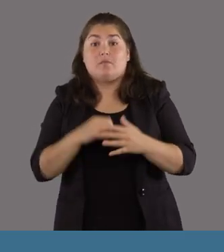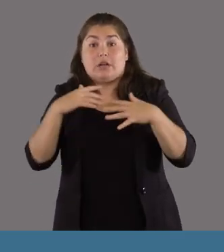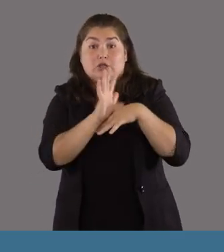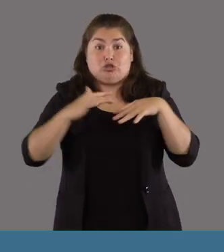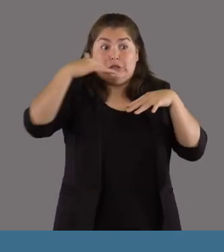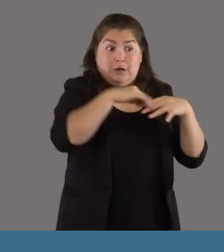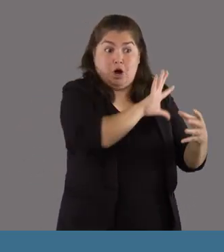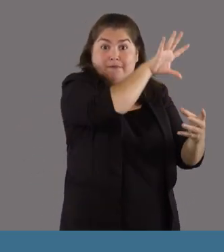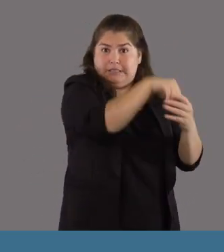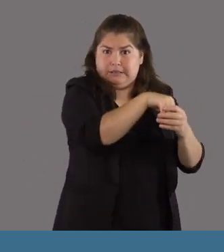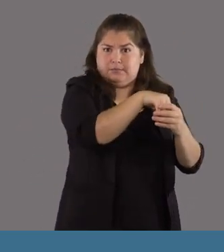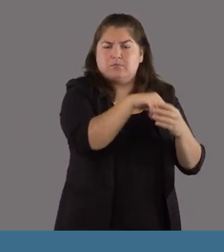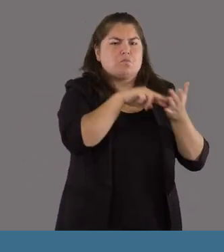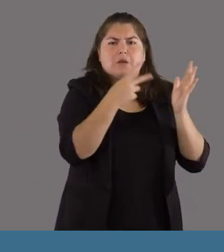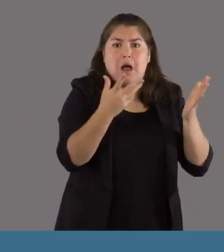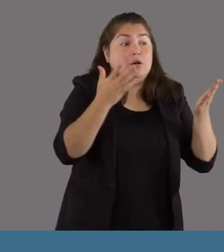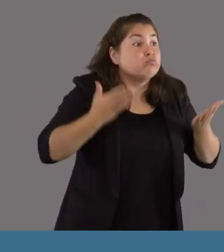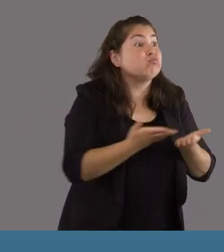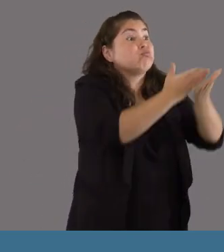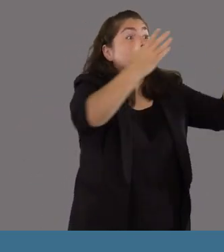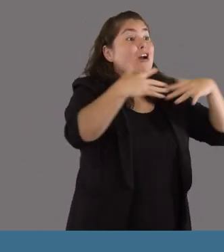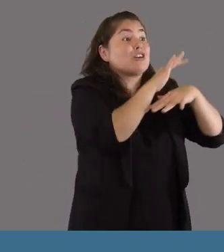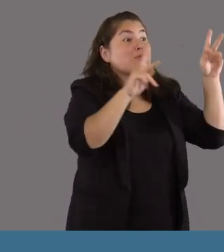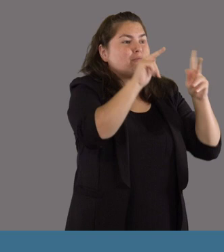Indigenous Involvement, this means including